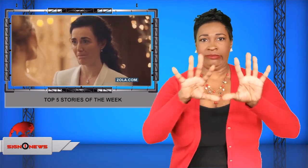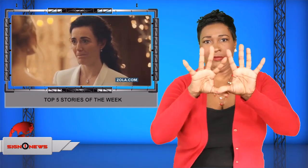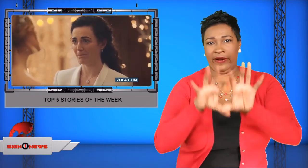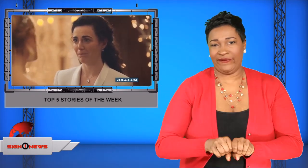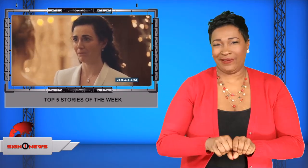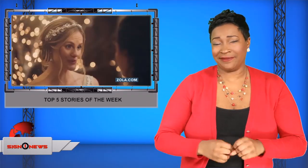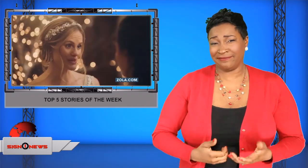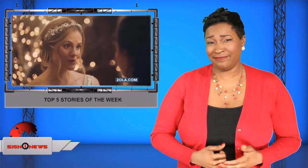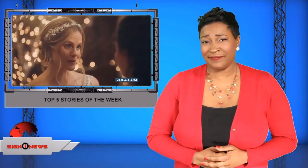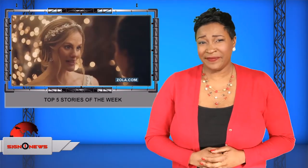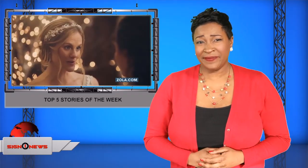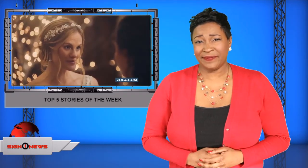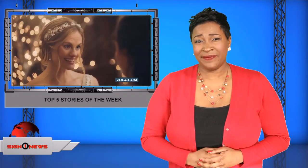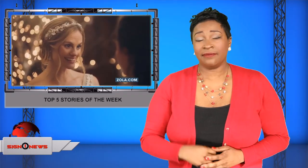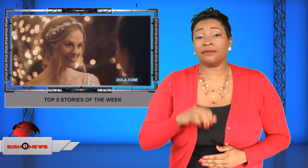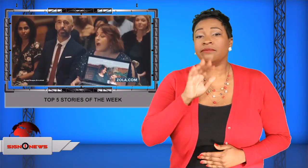two women getting married.